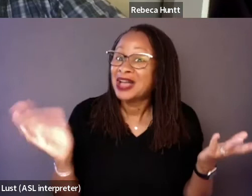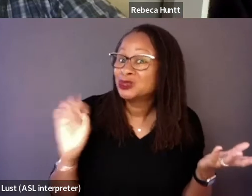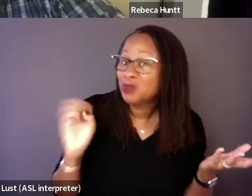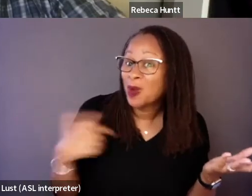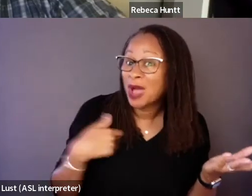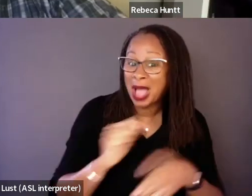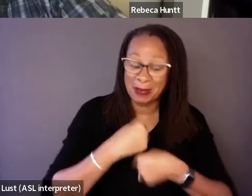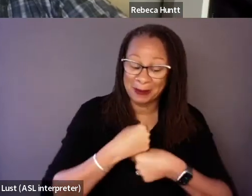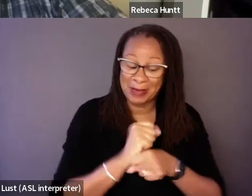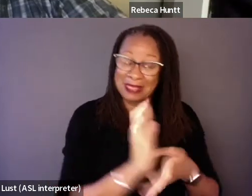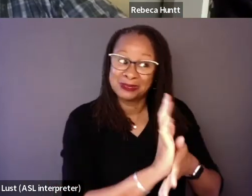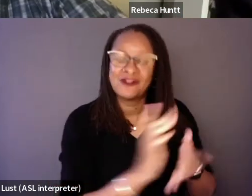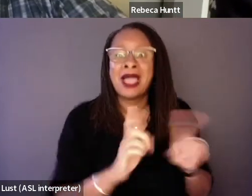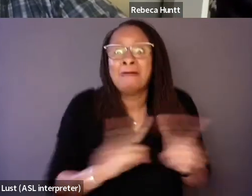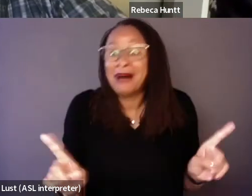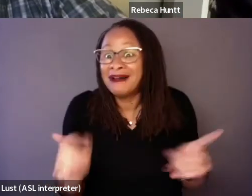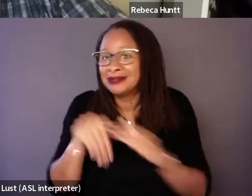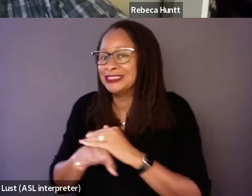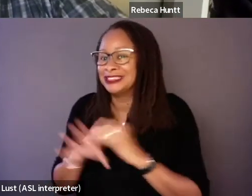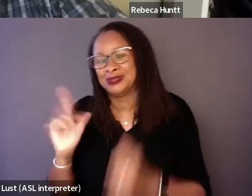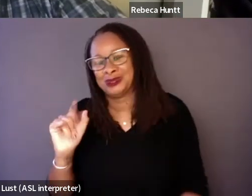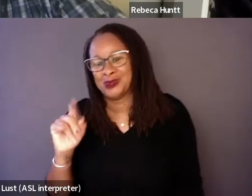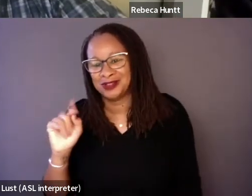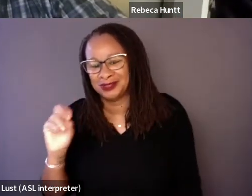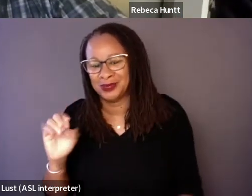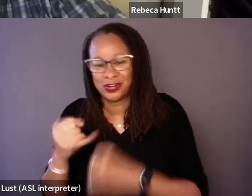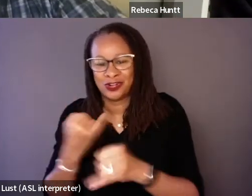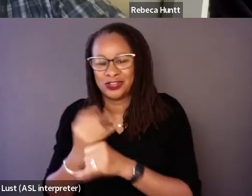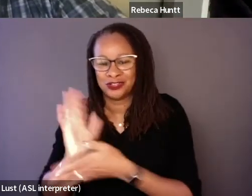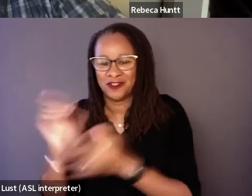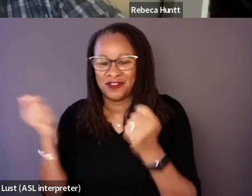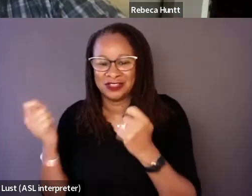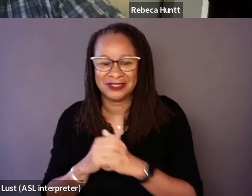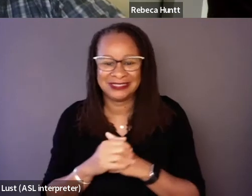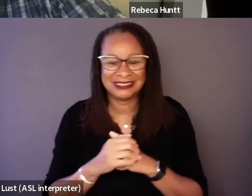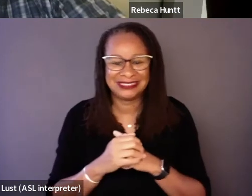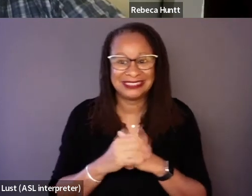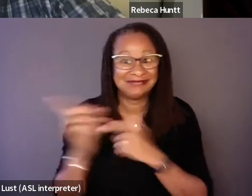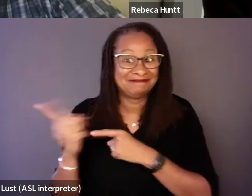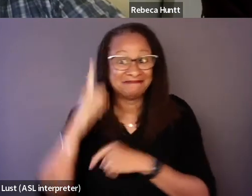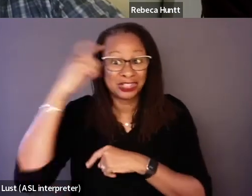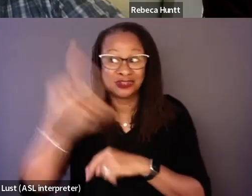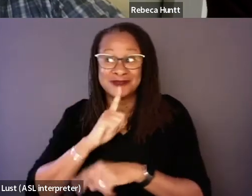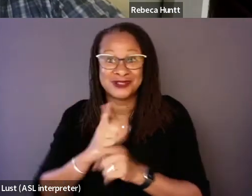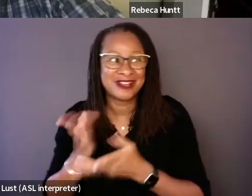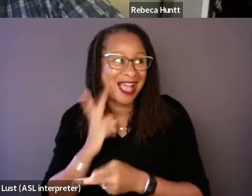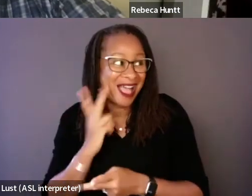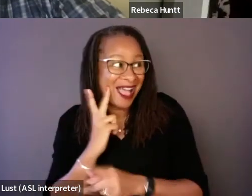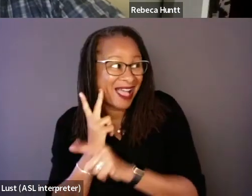got into Toronto international film festival. So it's like my dream just came true essentially.